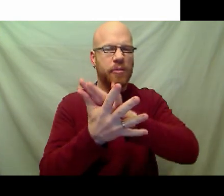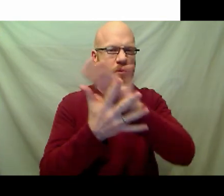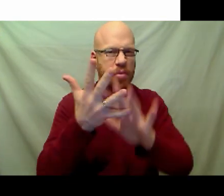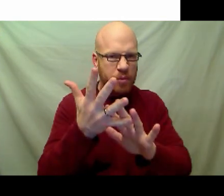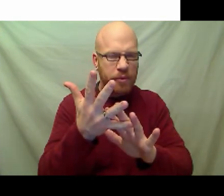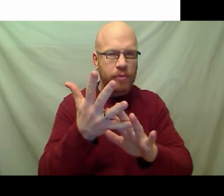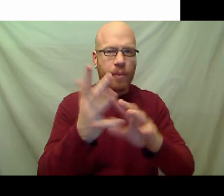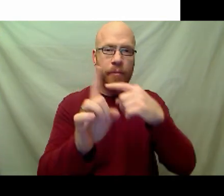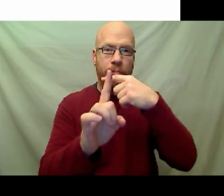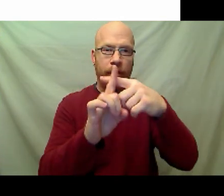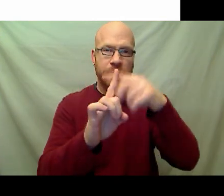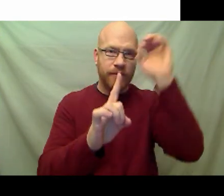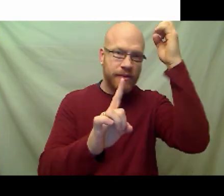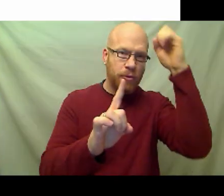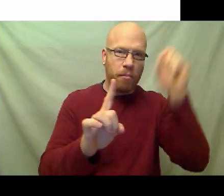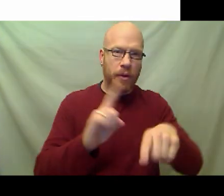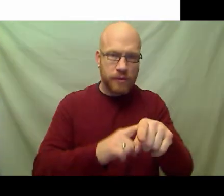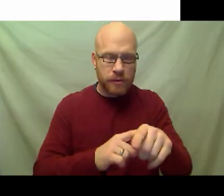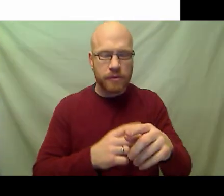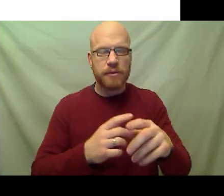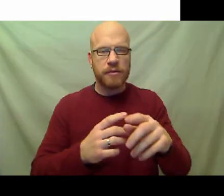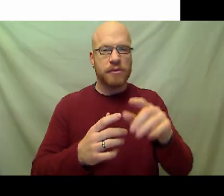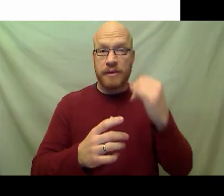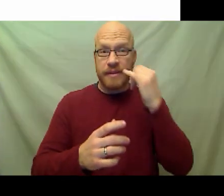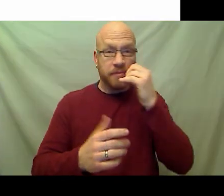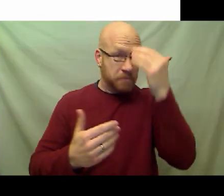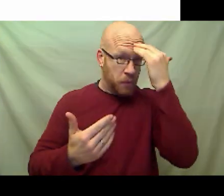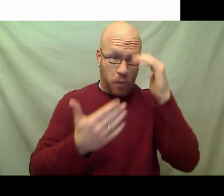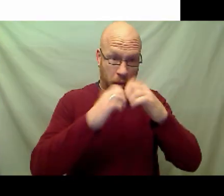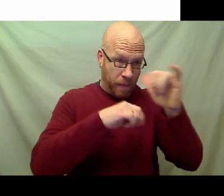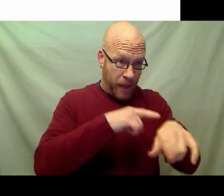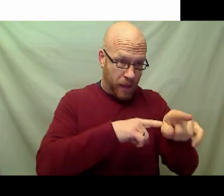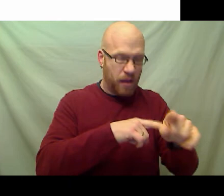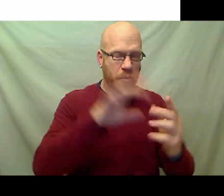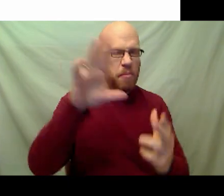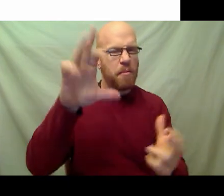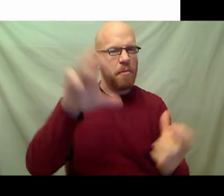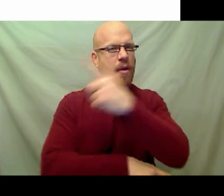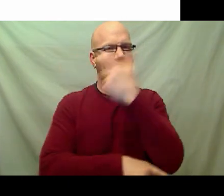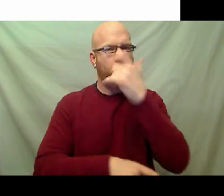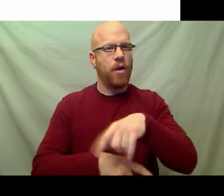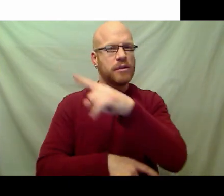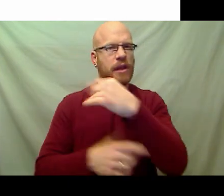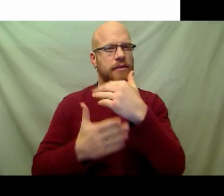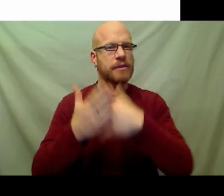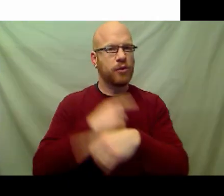the product rule, and the power rule. So you can watch those if you don't understand how to work